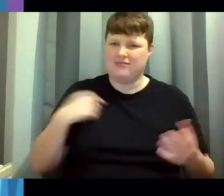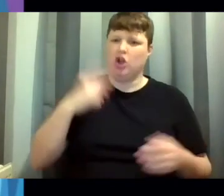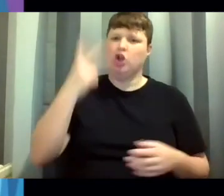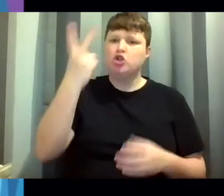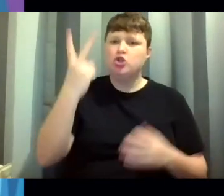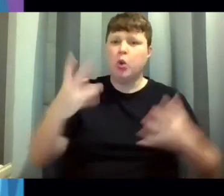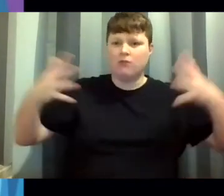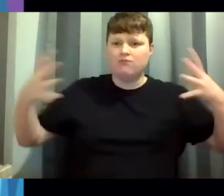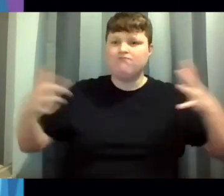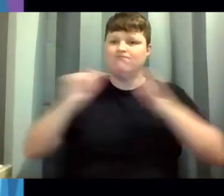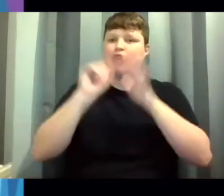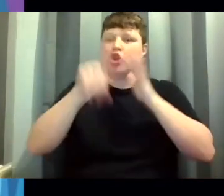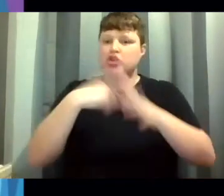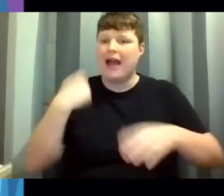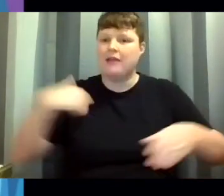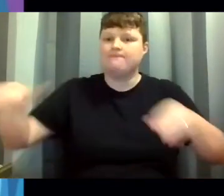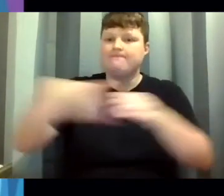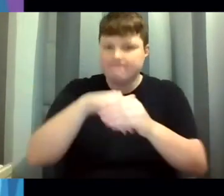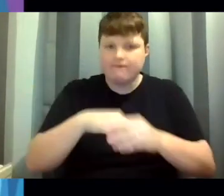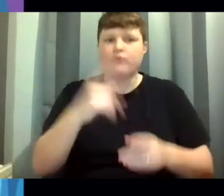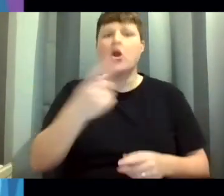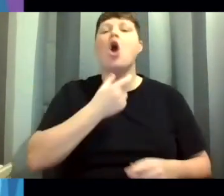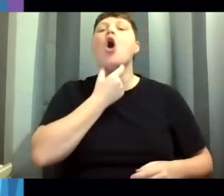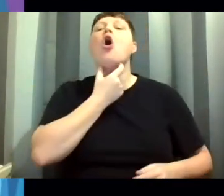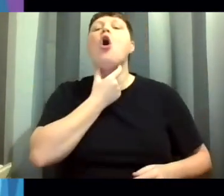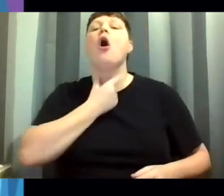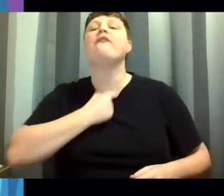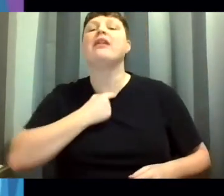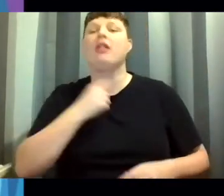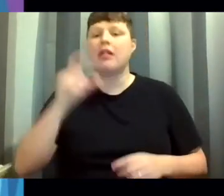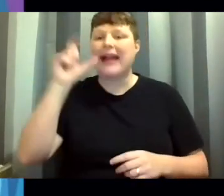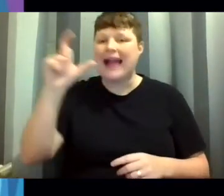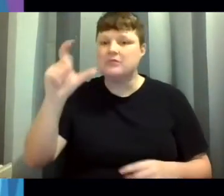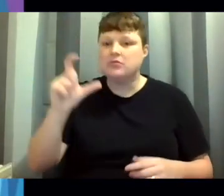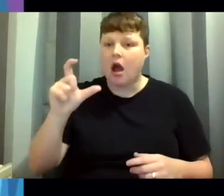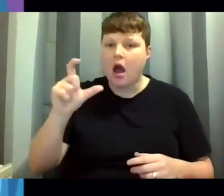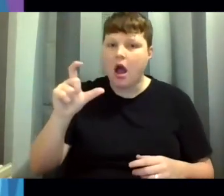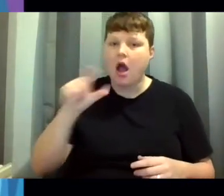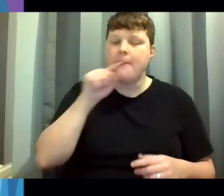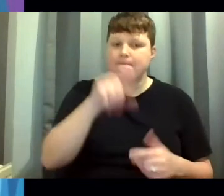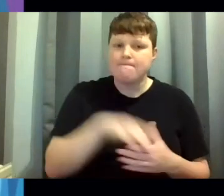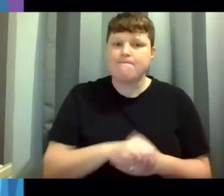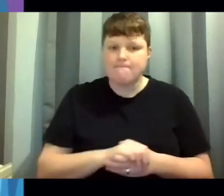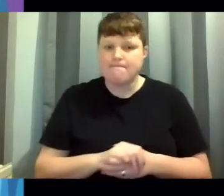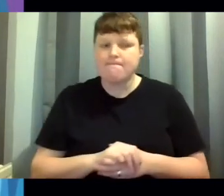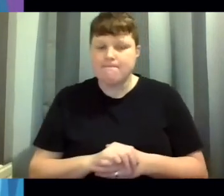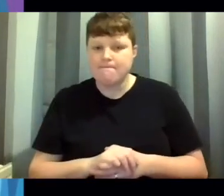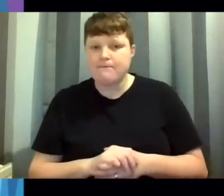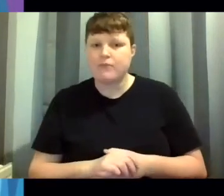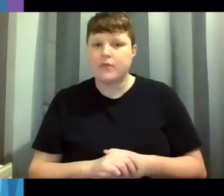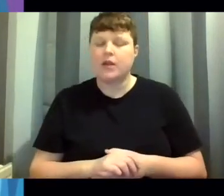One of them is oesophageal cancer diagnosis. A condition which is quite common,